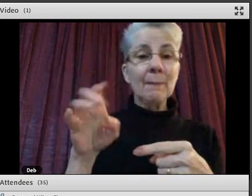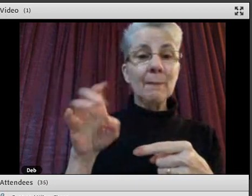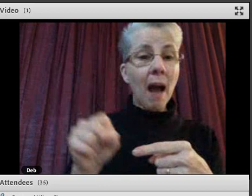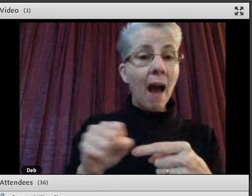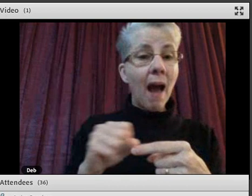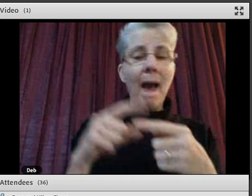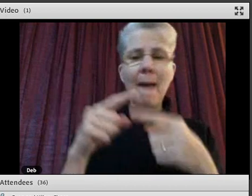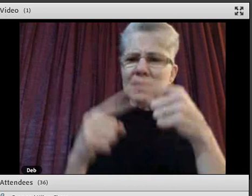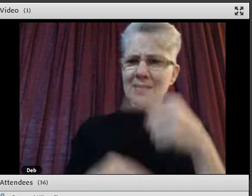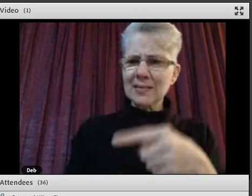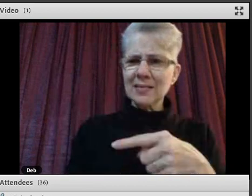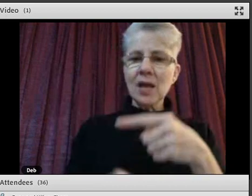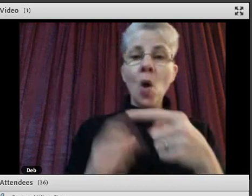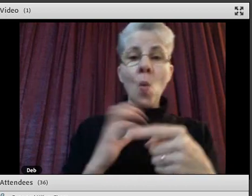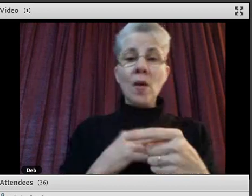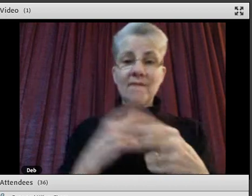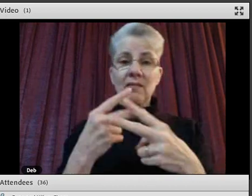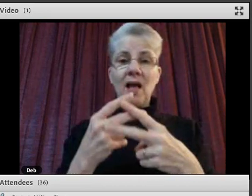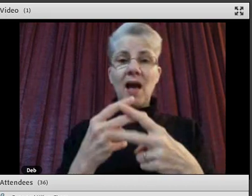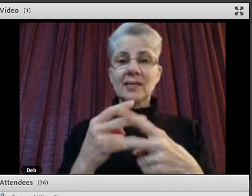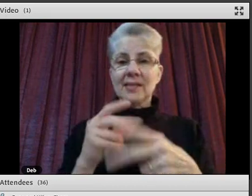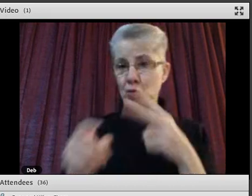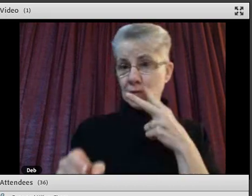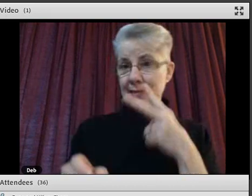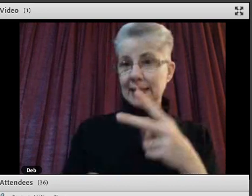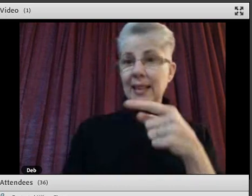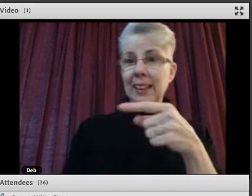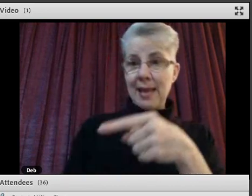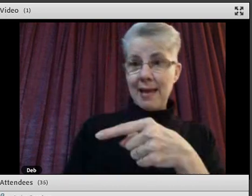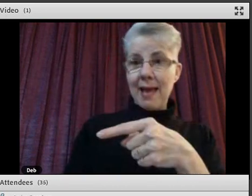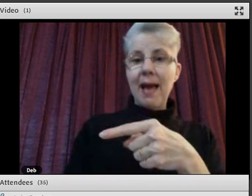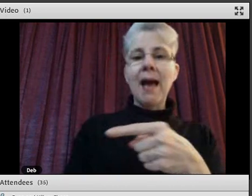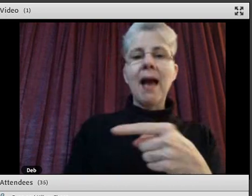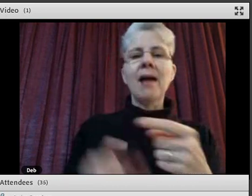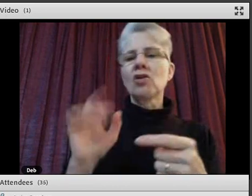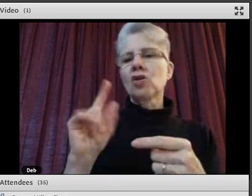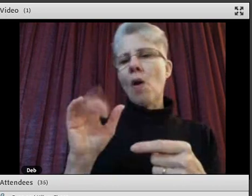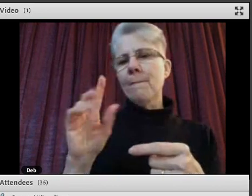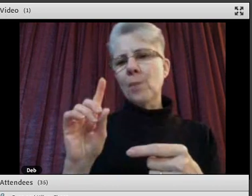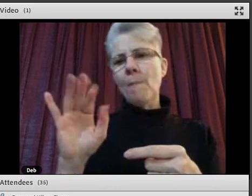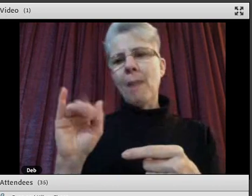This is one of our closets here just kind of filled with some of that stuff -- cardboard boxes that have been cut up.